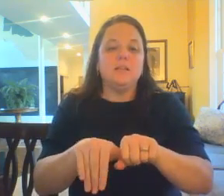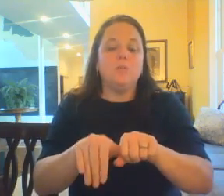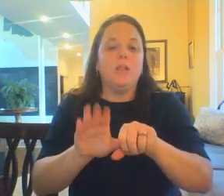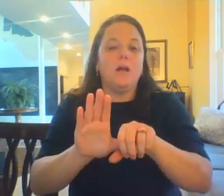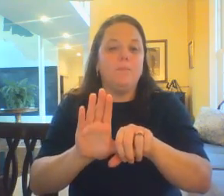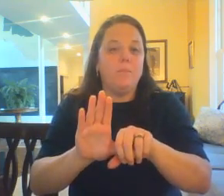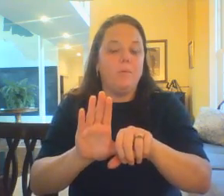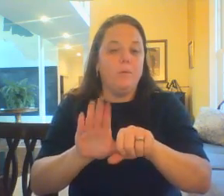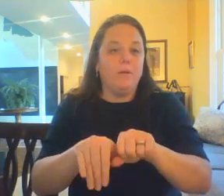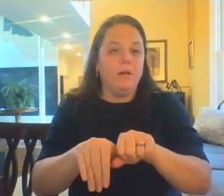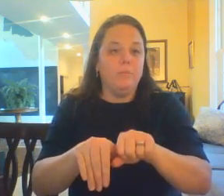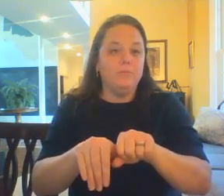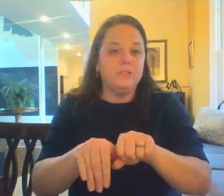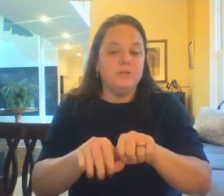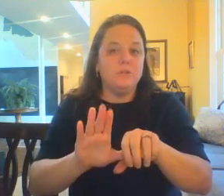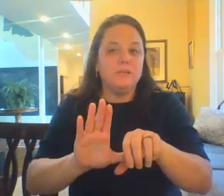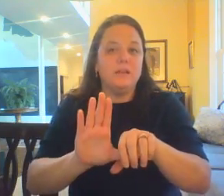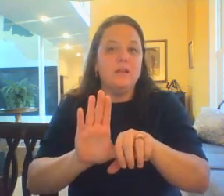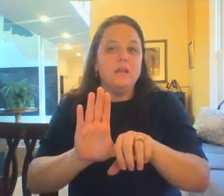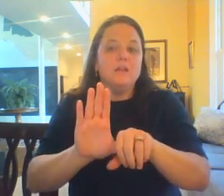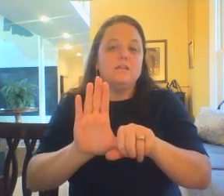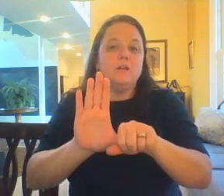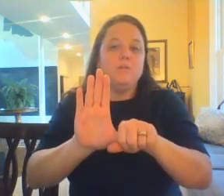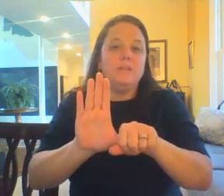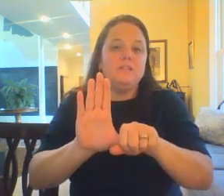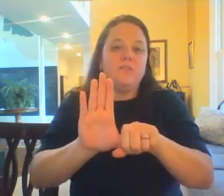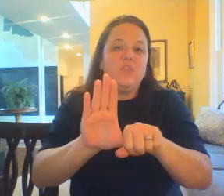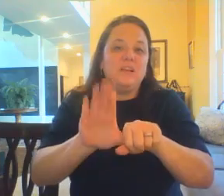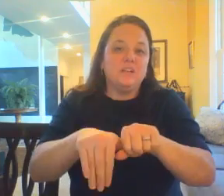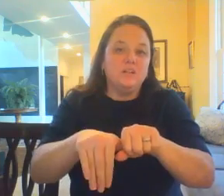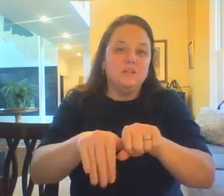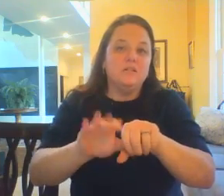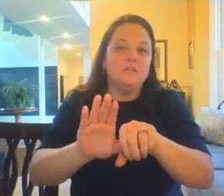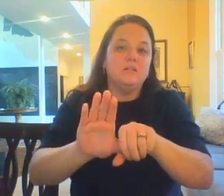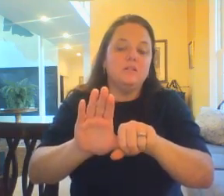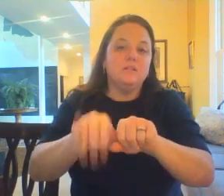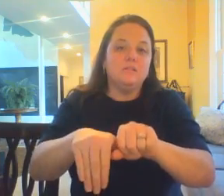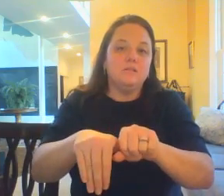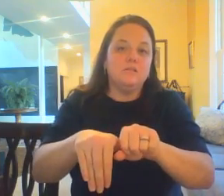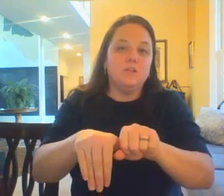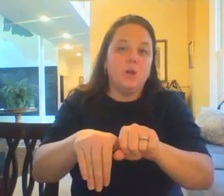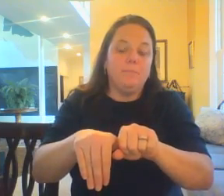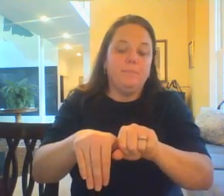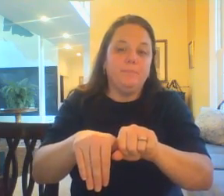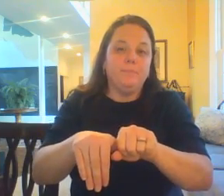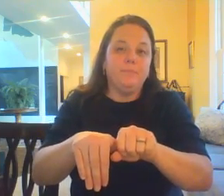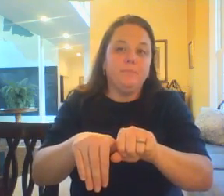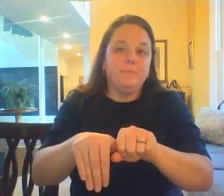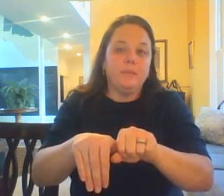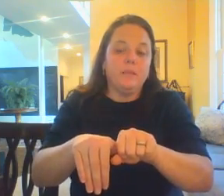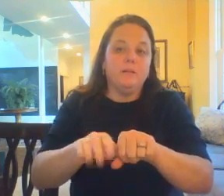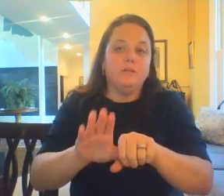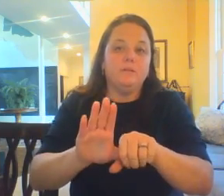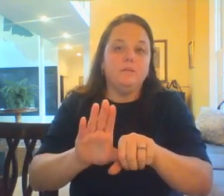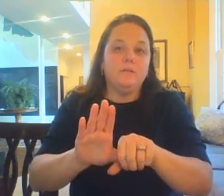that's why a lot of people will still use it so means you have a thick tongue dumb